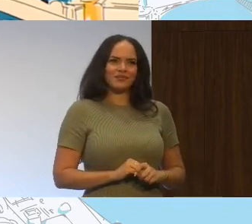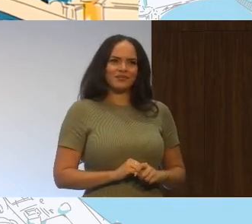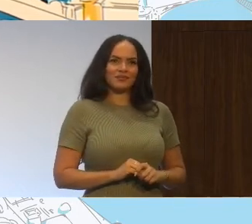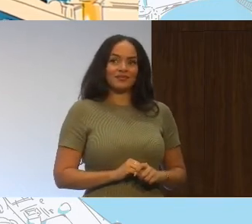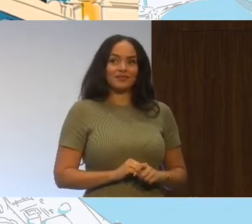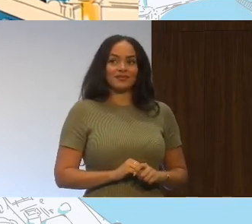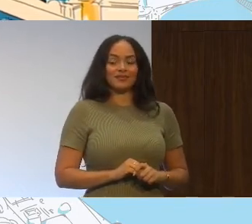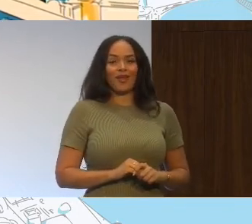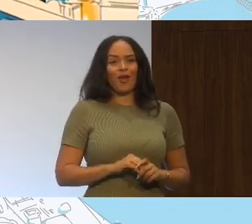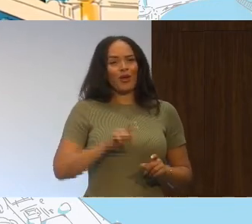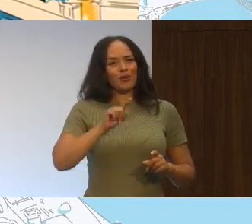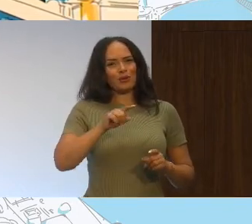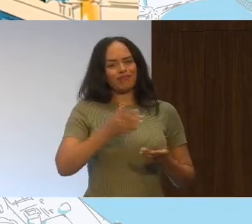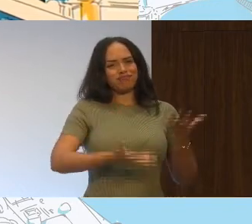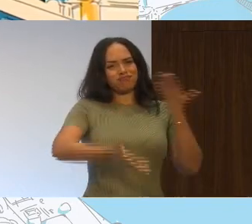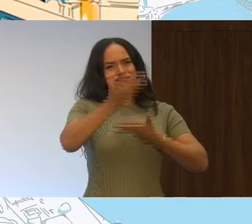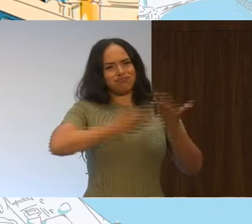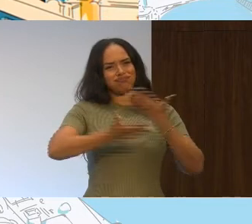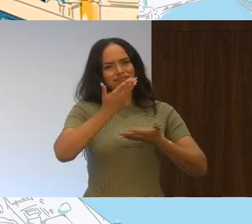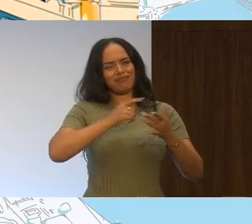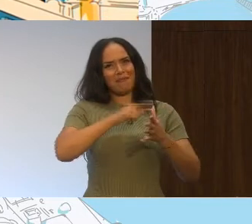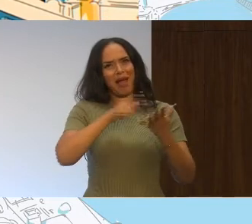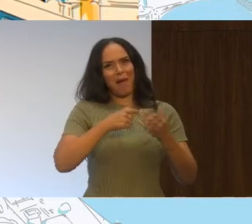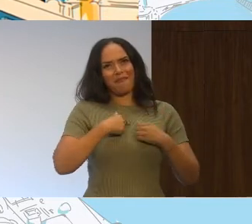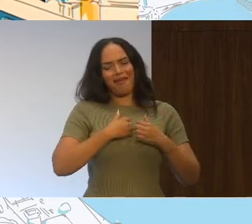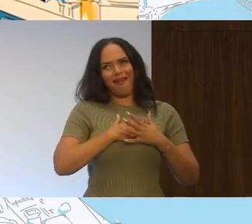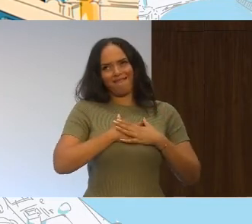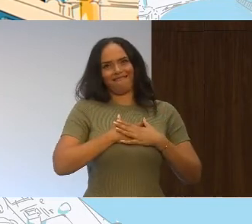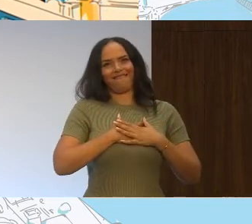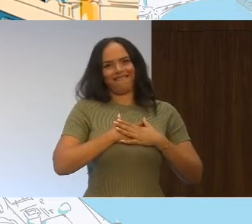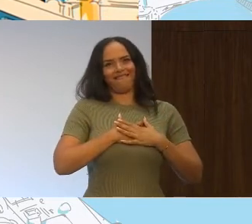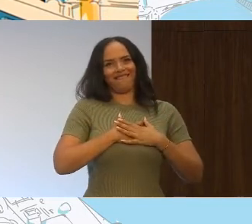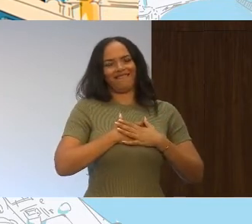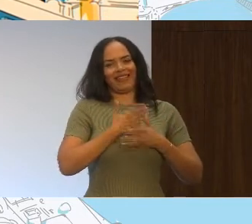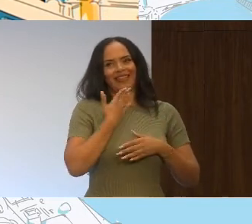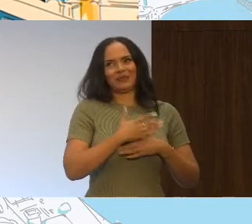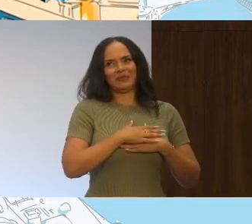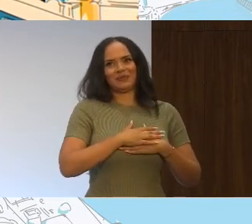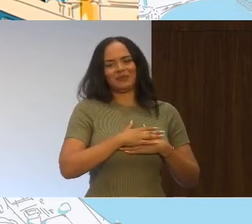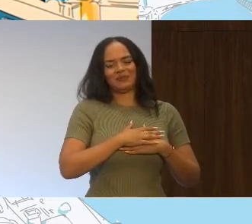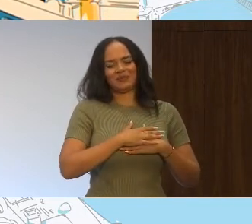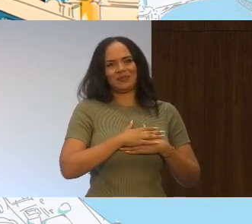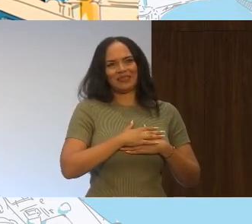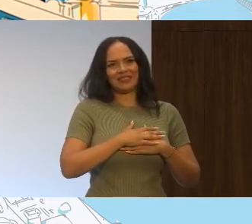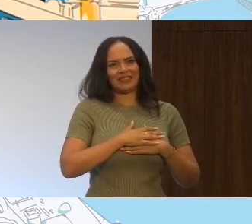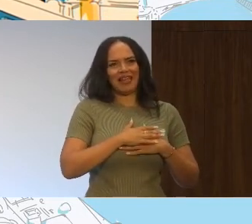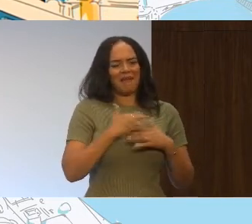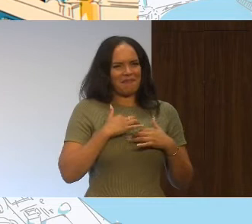What you said. I, I feel a bit like a person